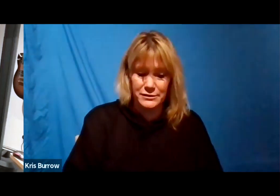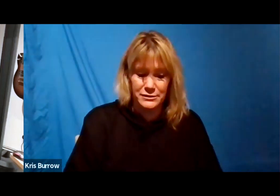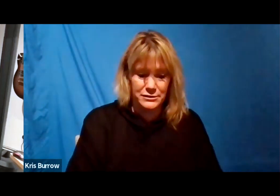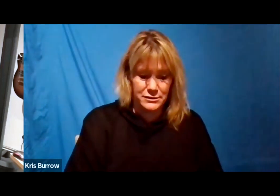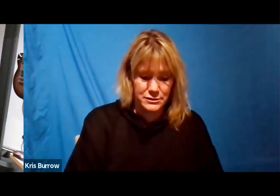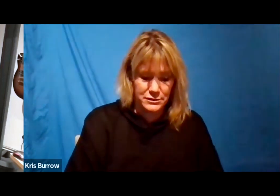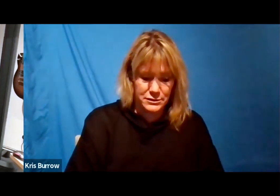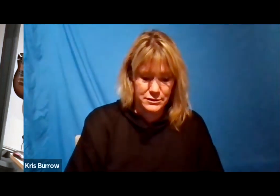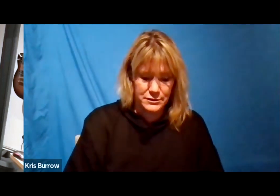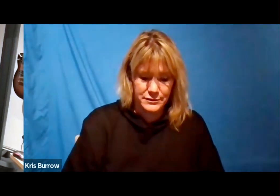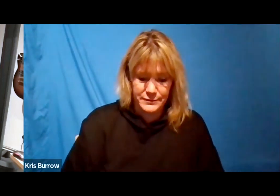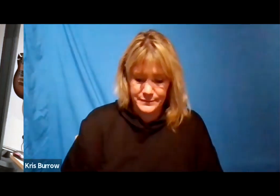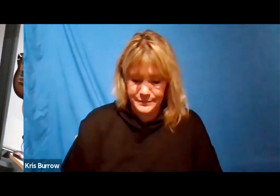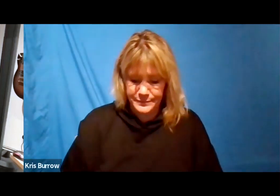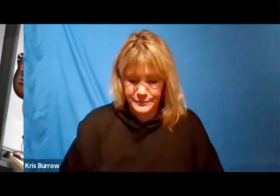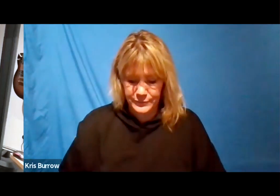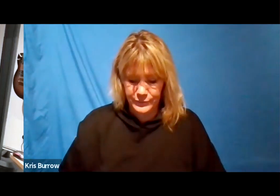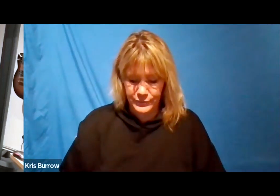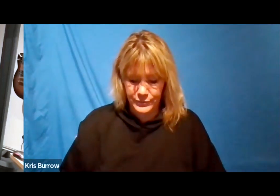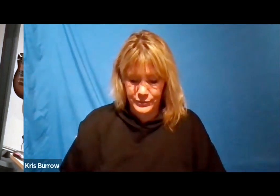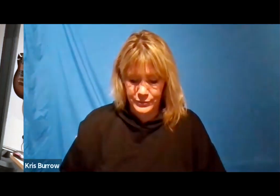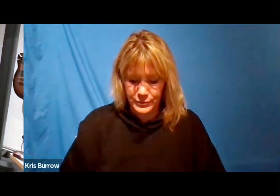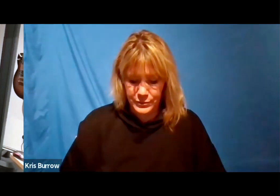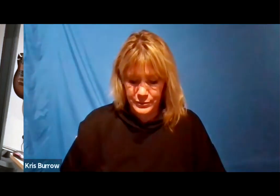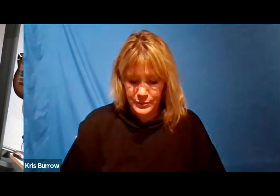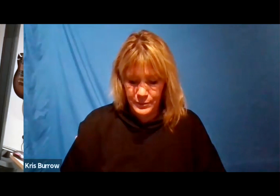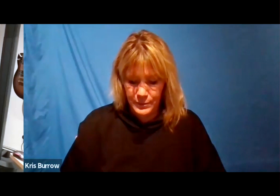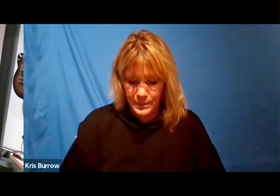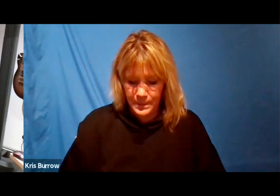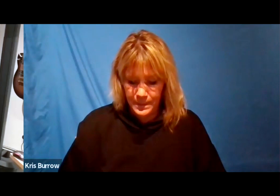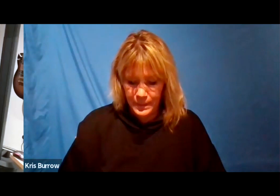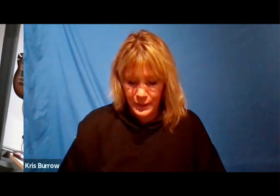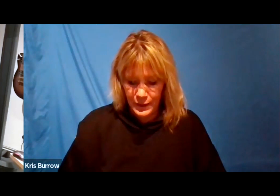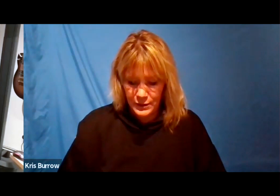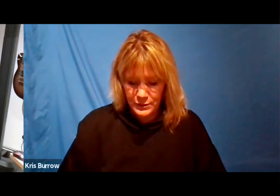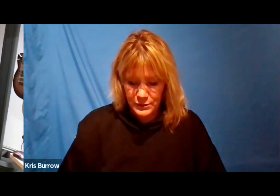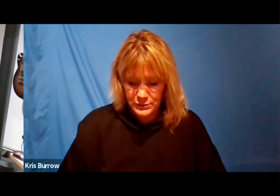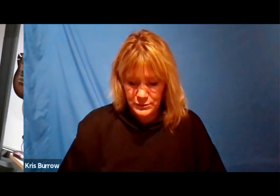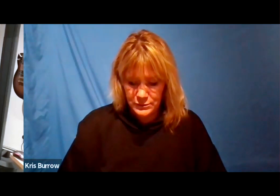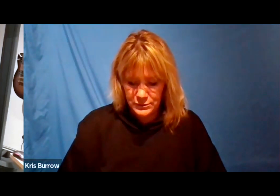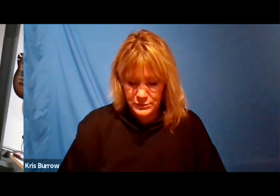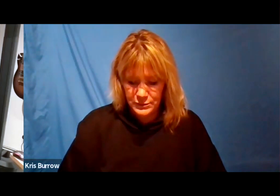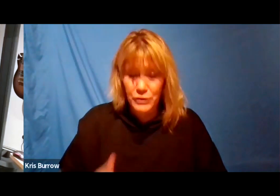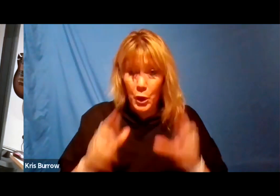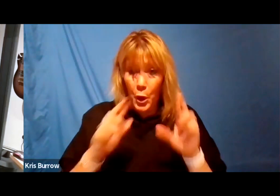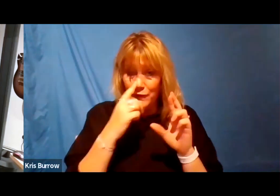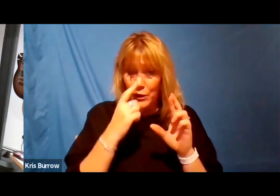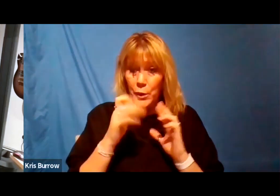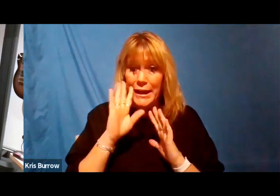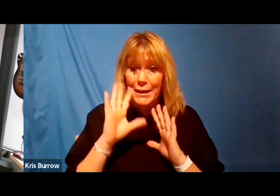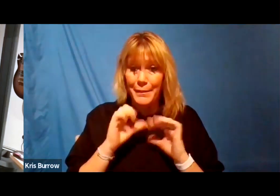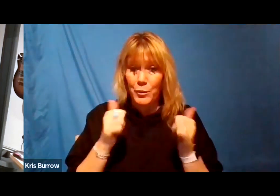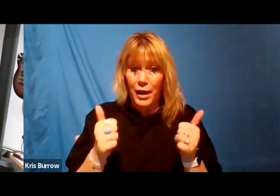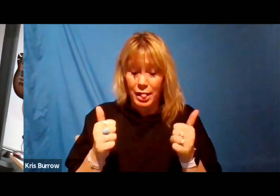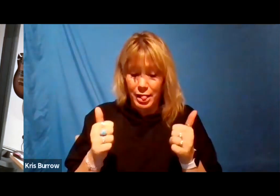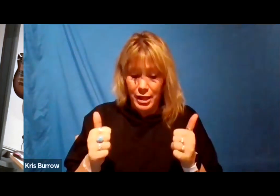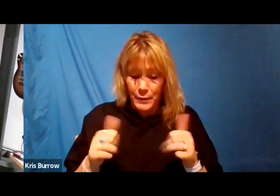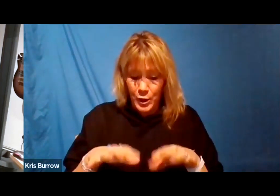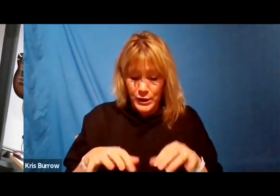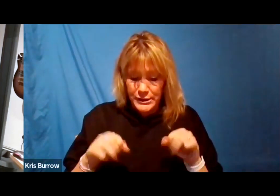who is brown and white and he's a little Spaniel and he's very, very soft and cute, and 14 years old. Awww and cuddly. A big paw from him, he's just waving his paw now, I'll put him down. Okay, let's thank Jo for performing this evening, we do know